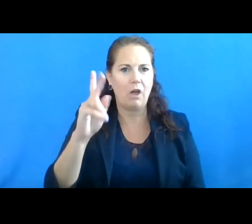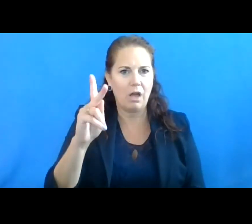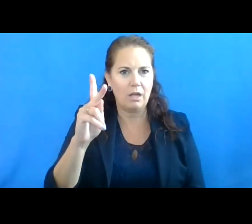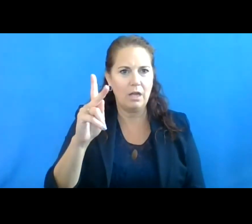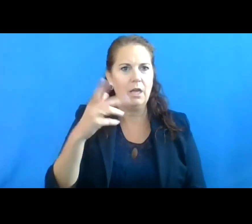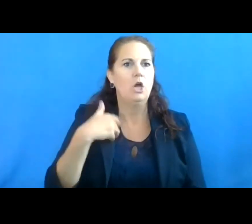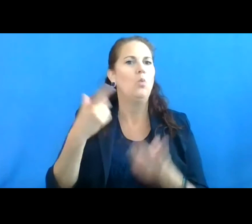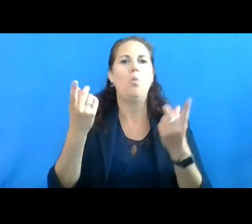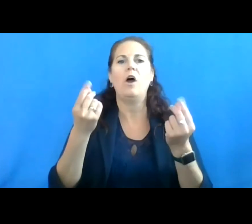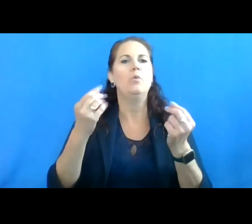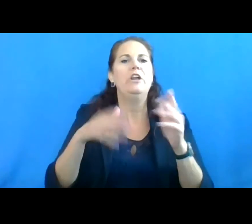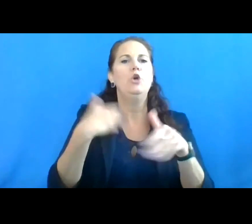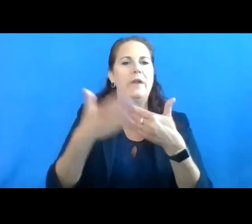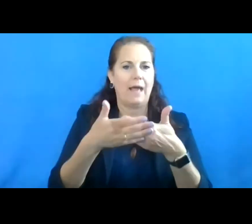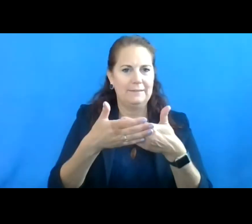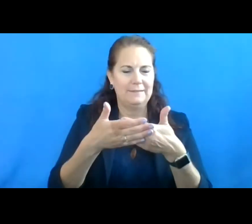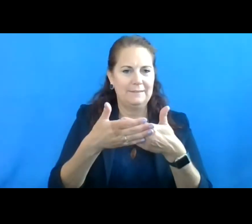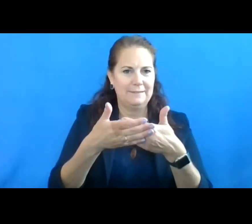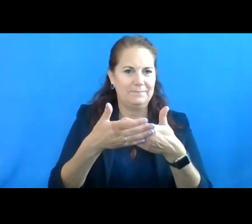What do we do next.